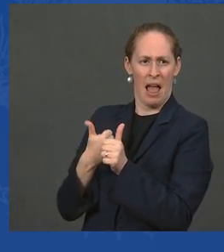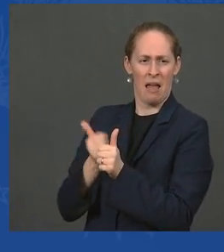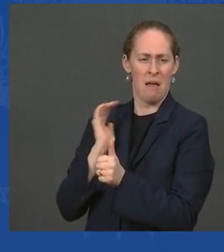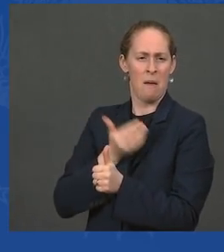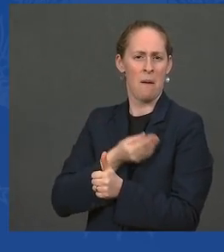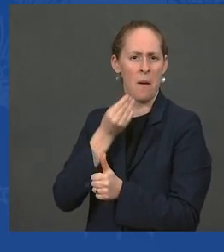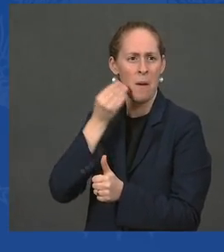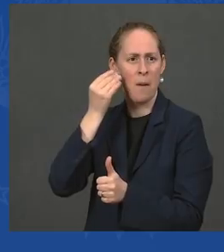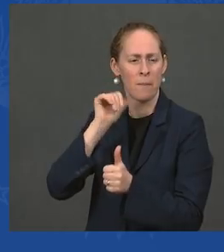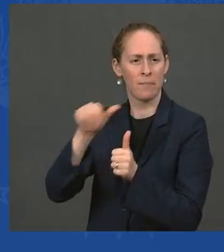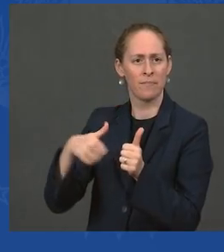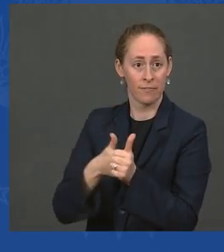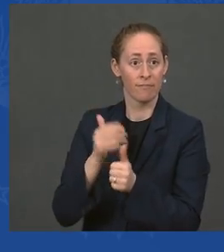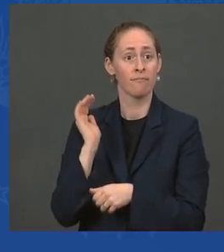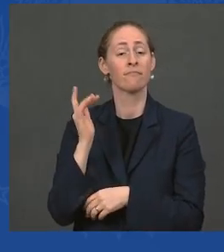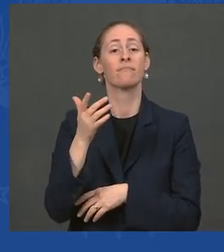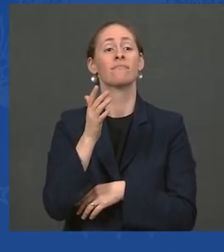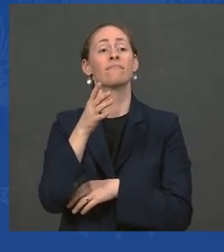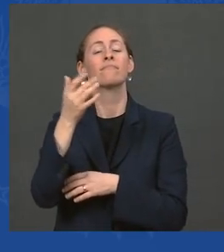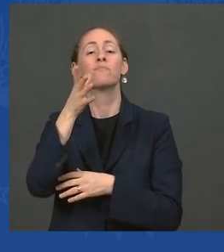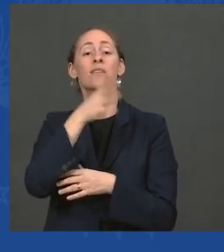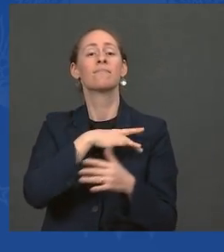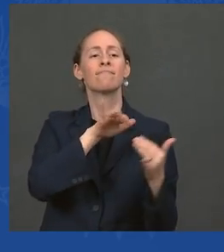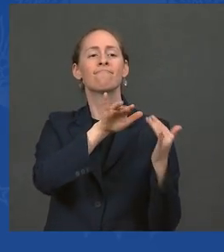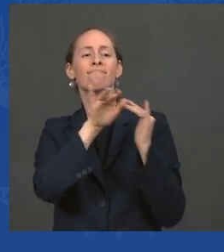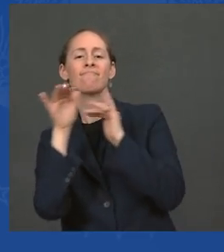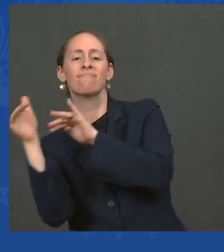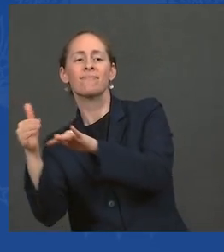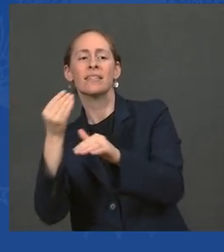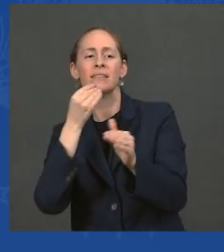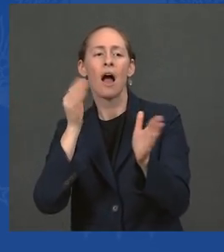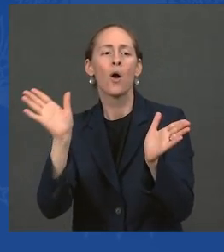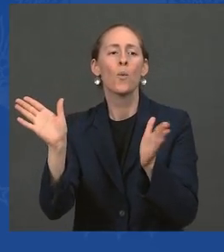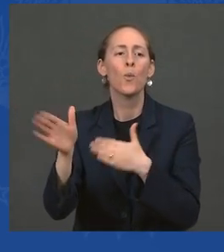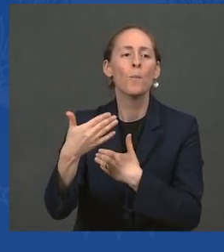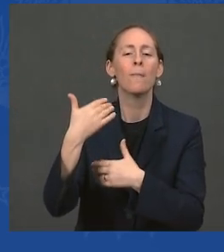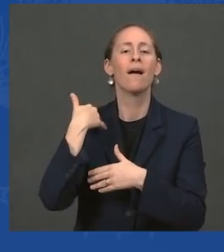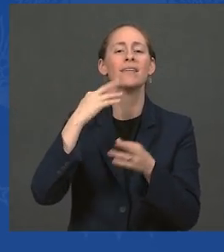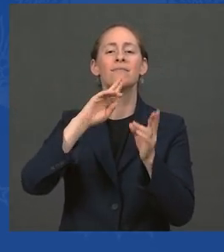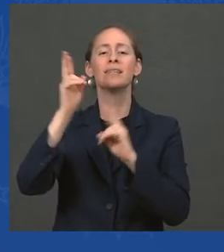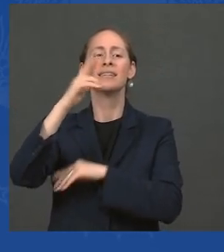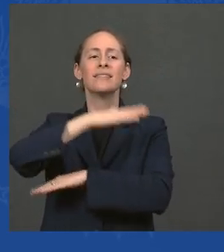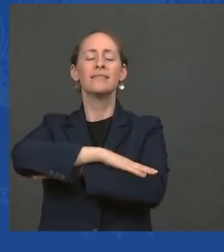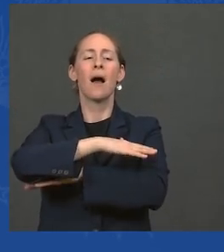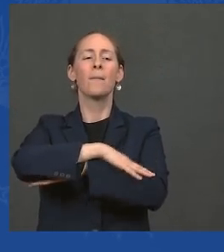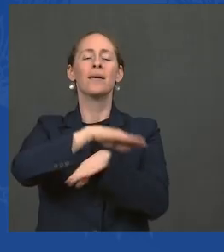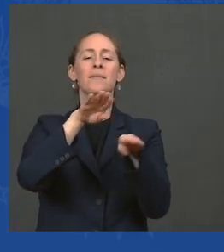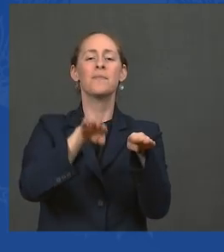and, on the lace tablecloth, have tea. And the men would -- would, in fact, have --